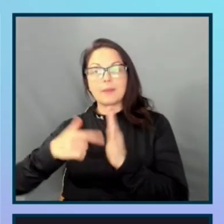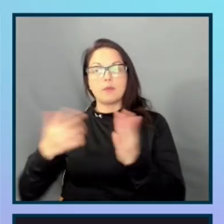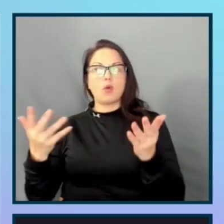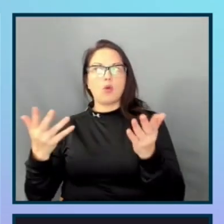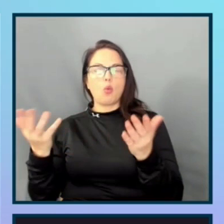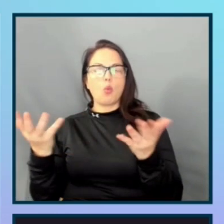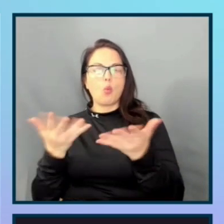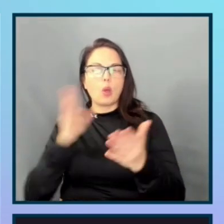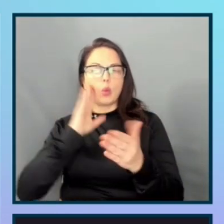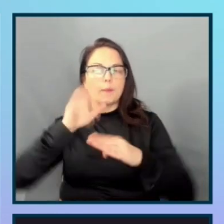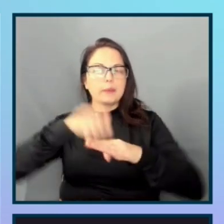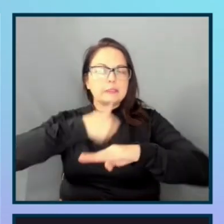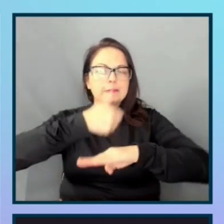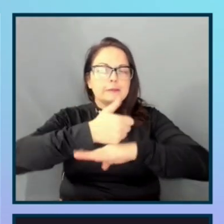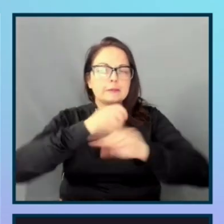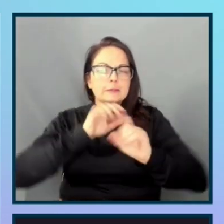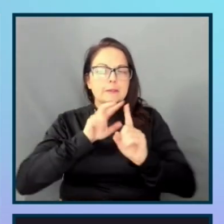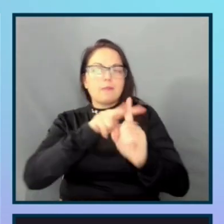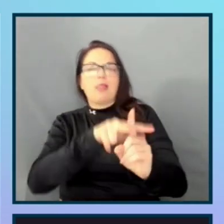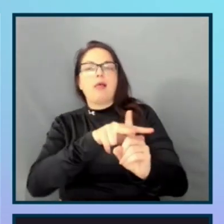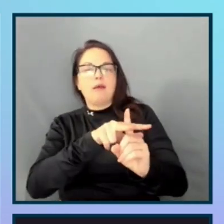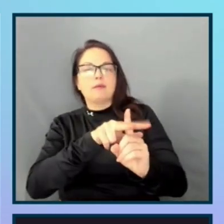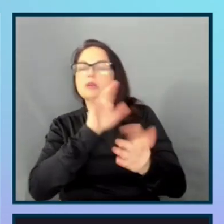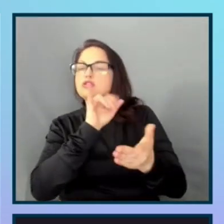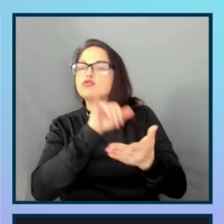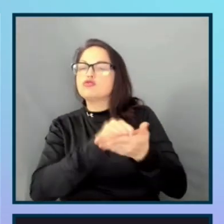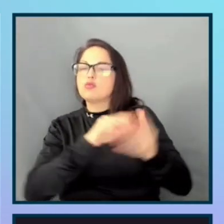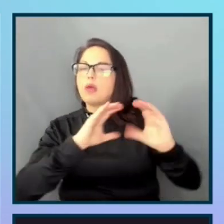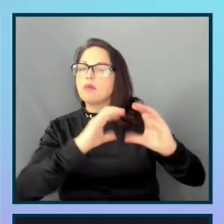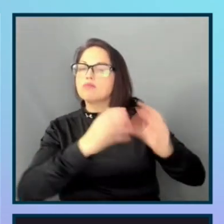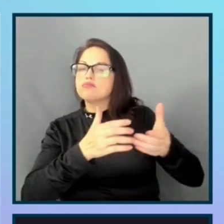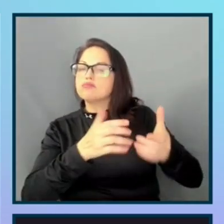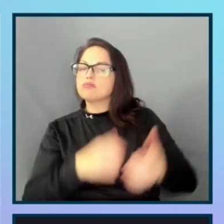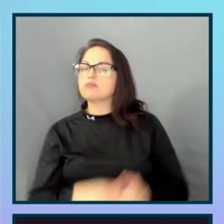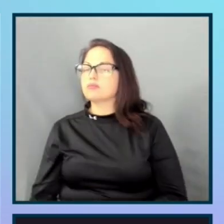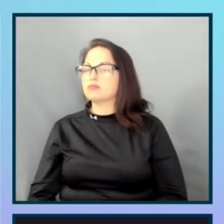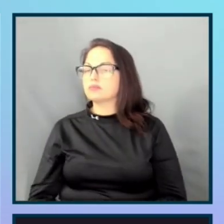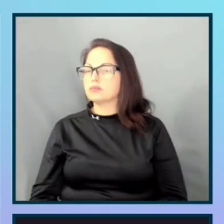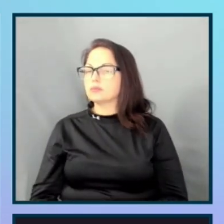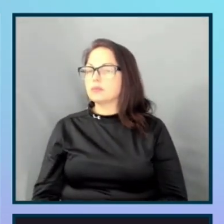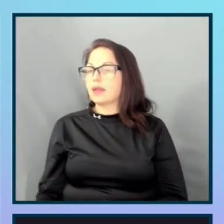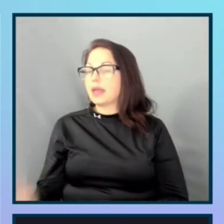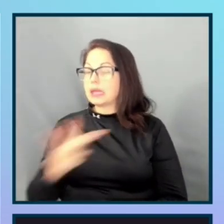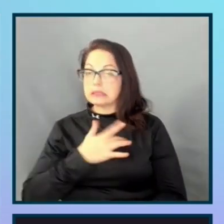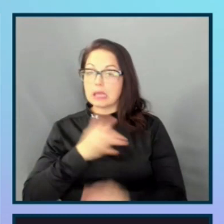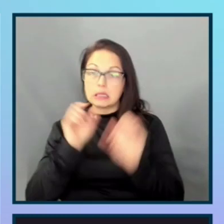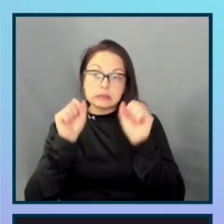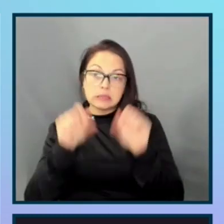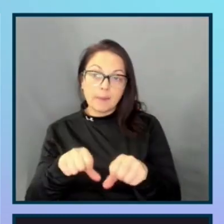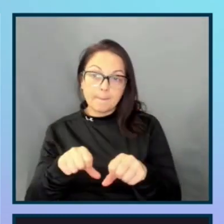which we're specifically looking for. It also tends to be, or can be international over national and over local.